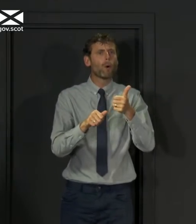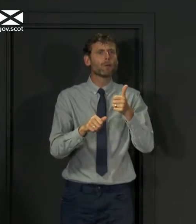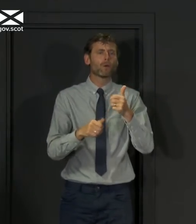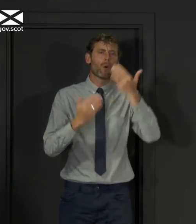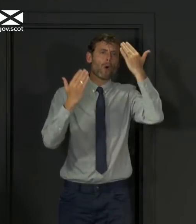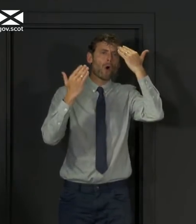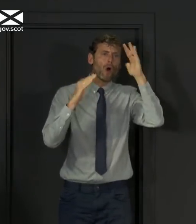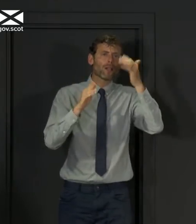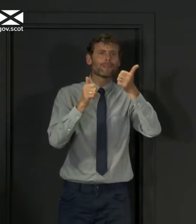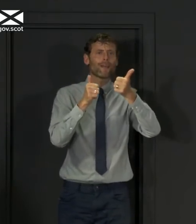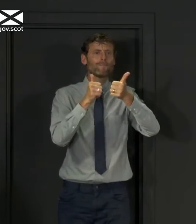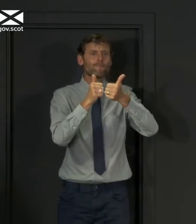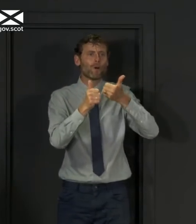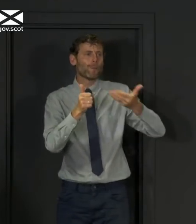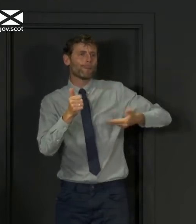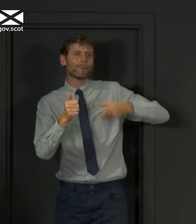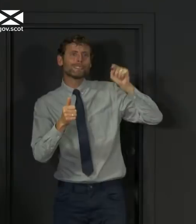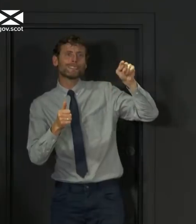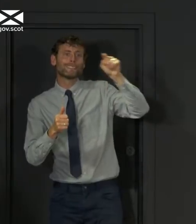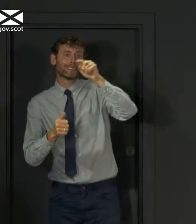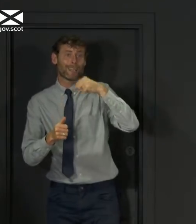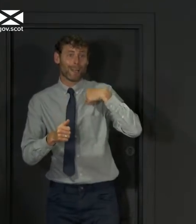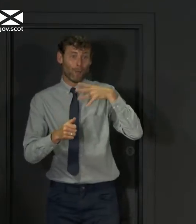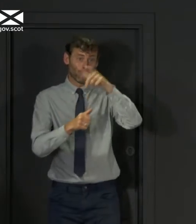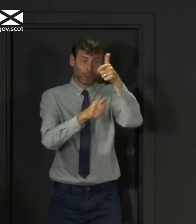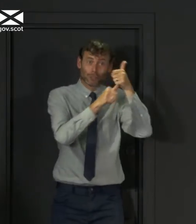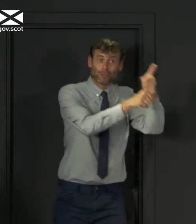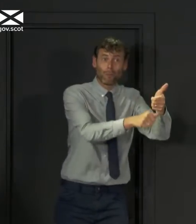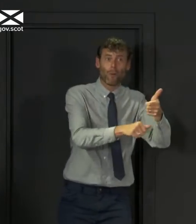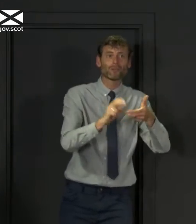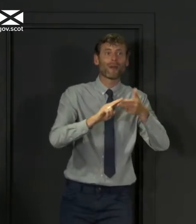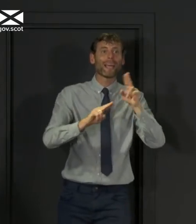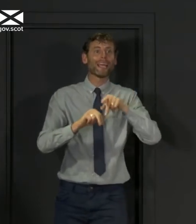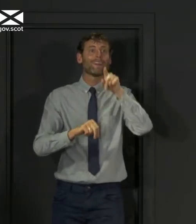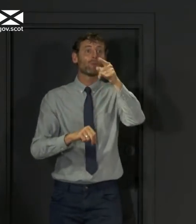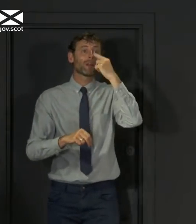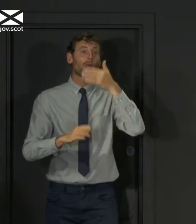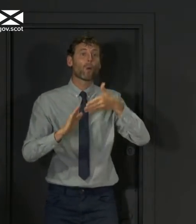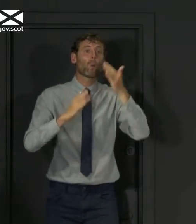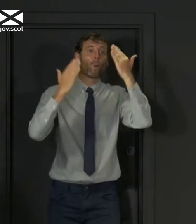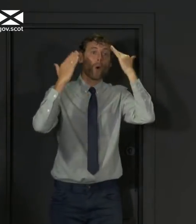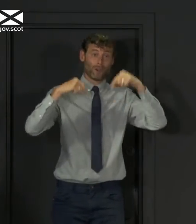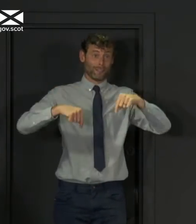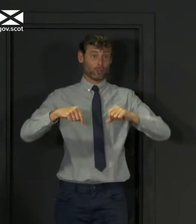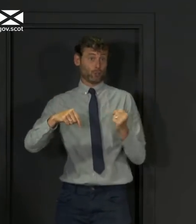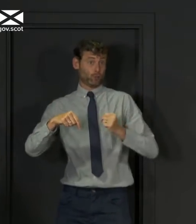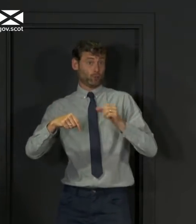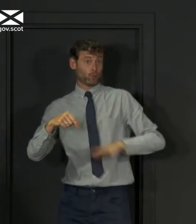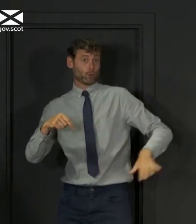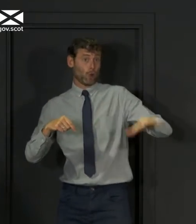for the tourist sector. So, if you are able to in Scotland, if you have the wherewithal